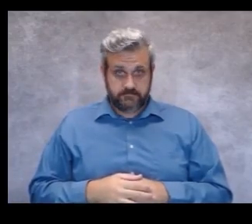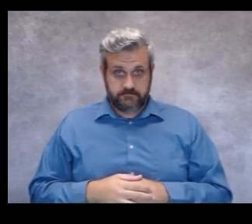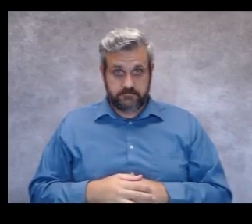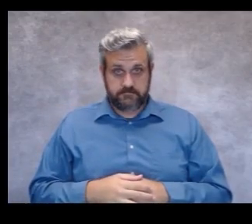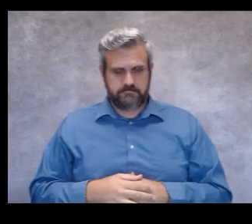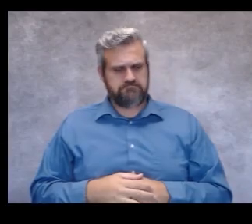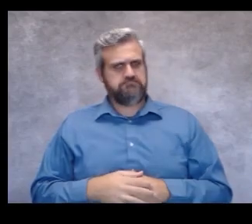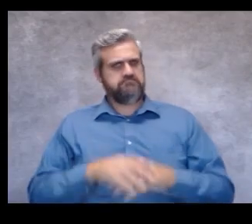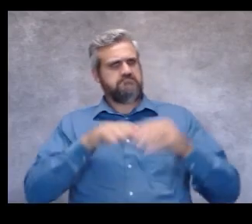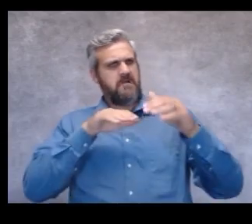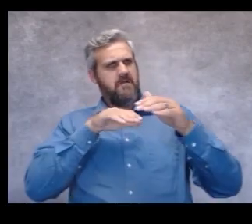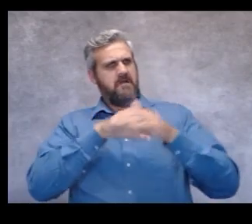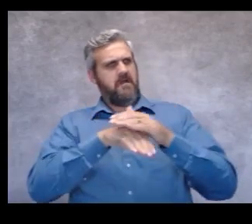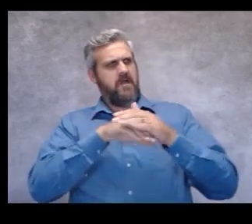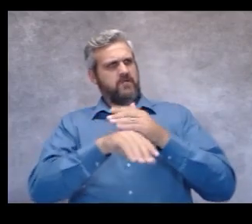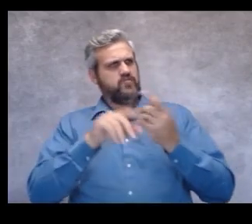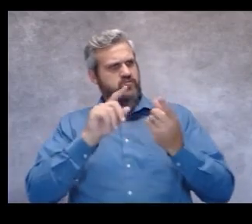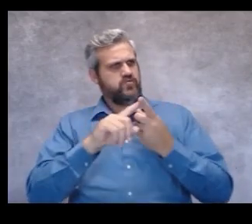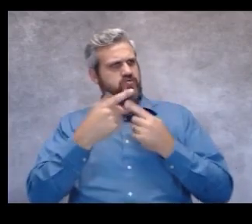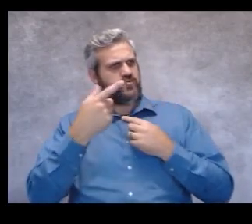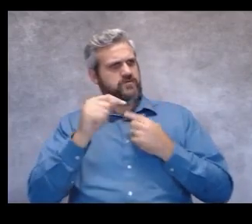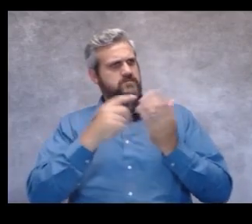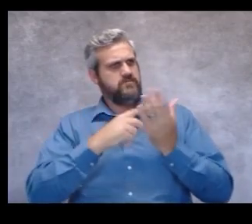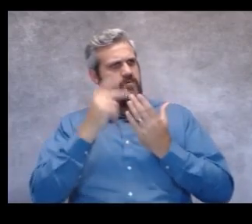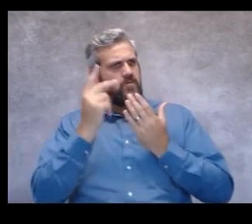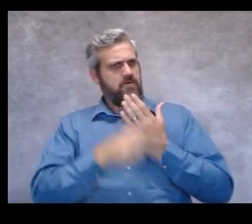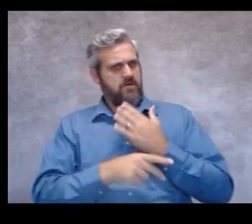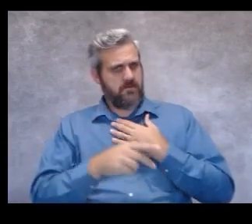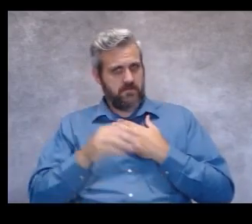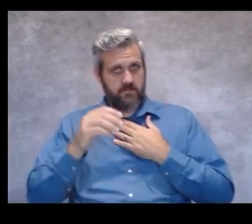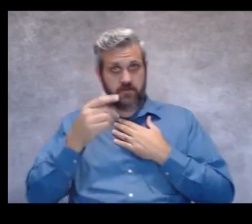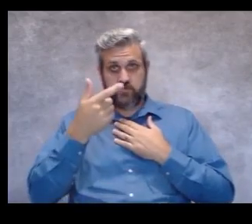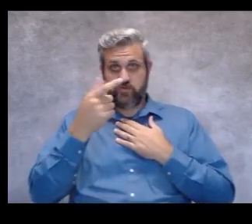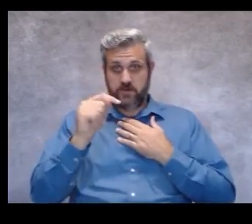In thinking about access to the GT program, the percentage in the gifted